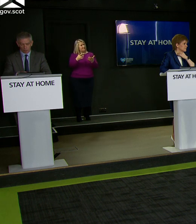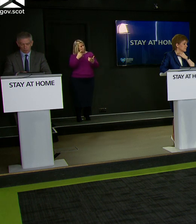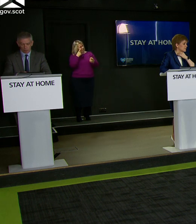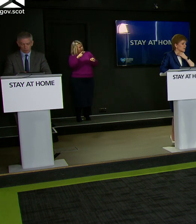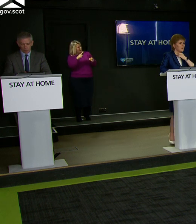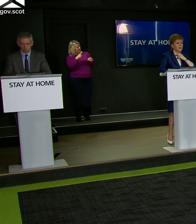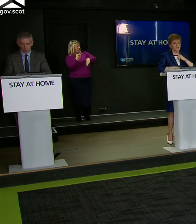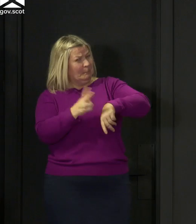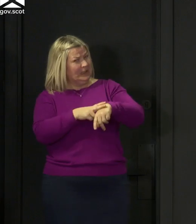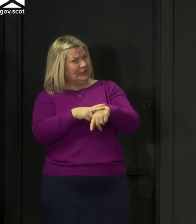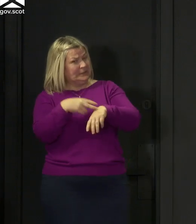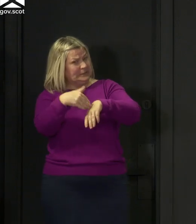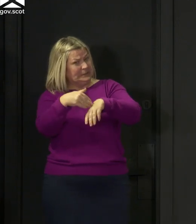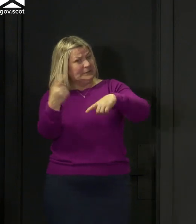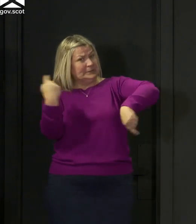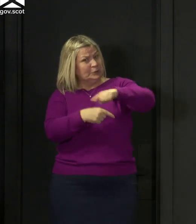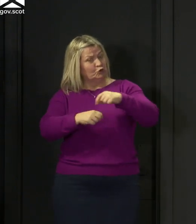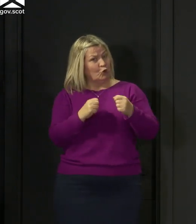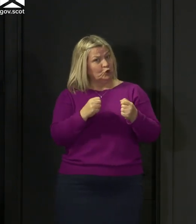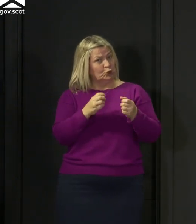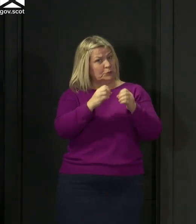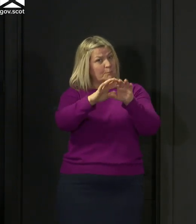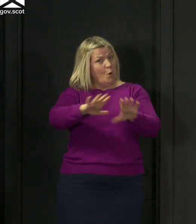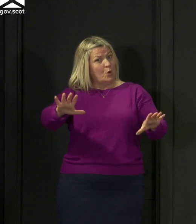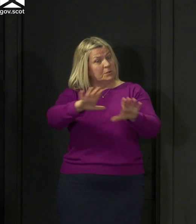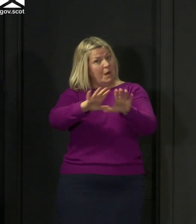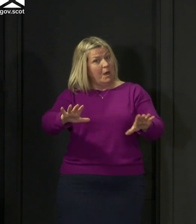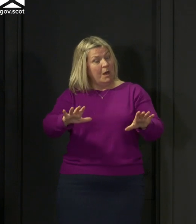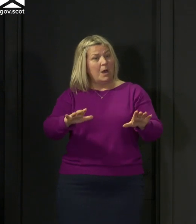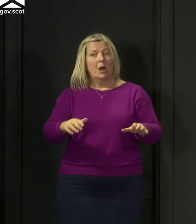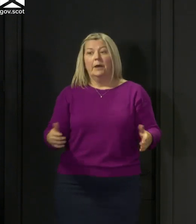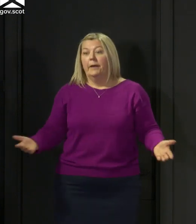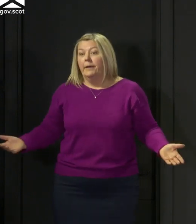No, I don't think, although that would be an operational matter for the Police Constable,